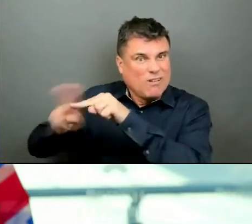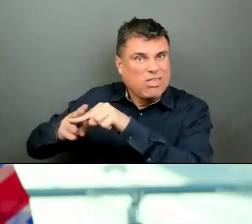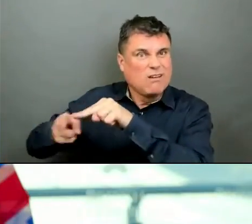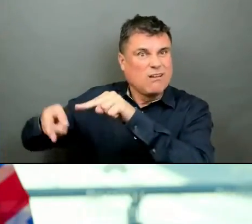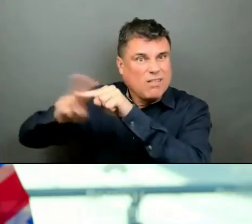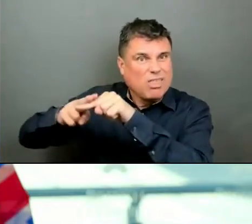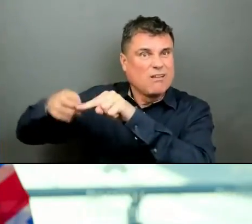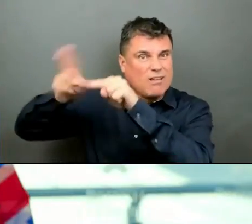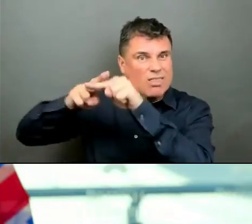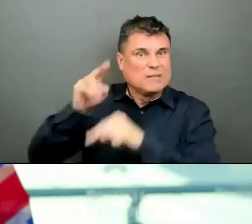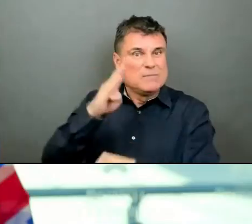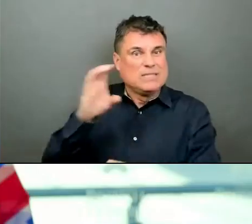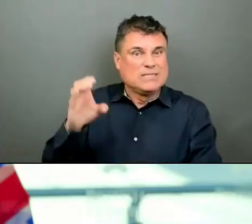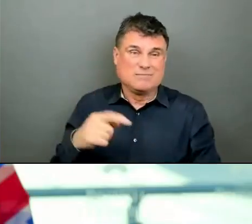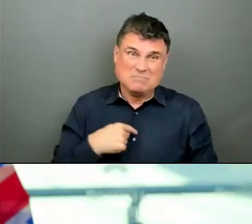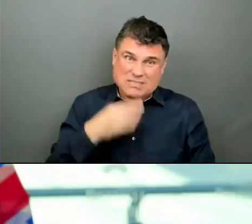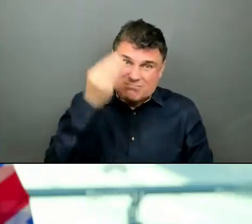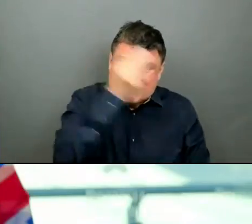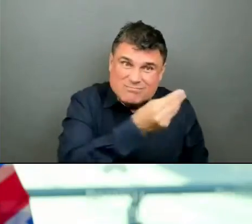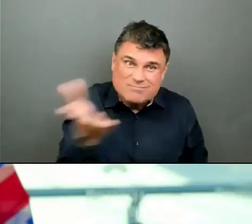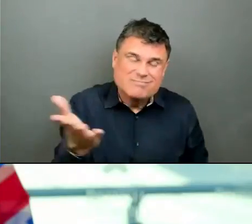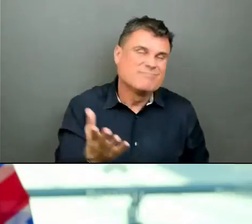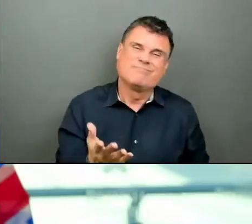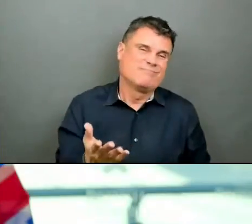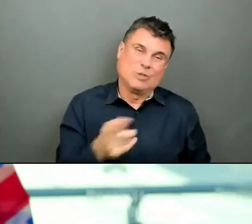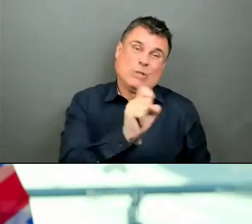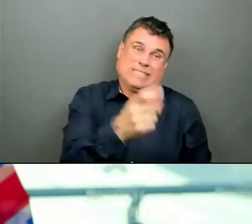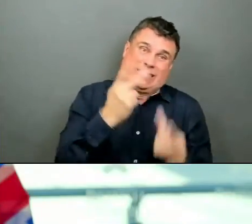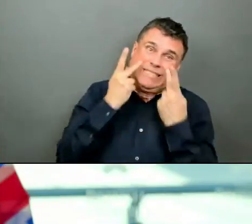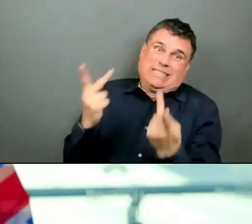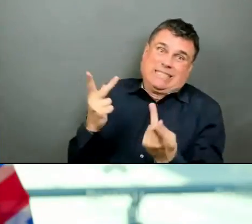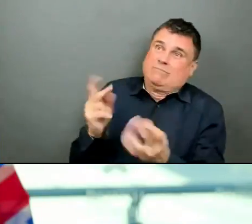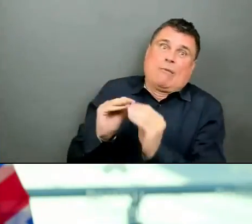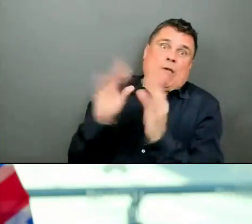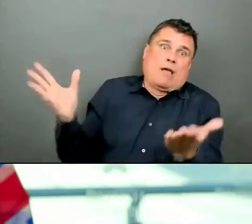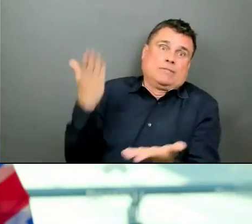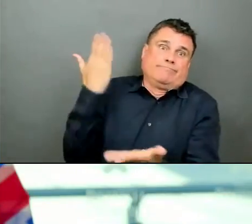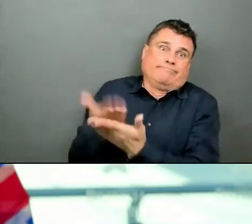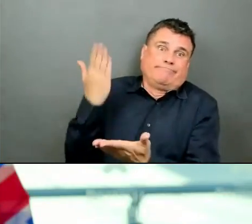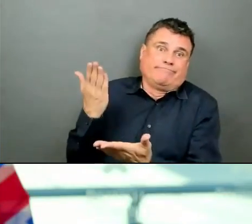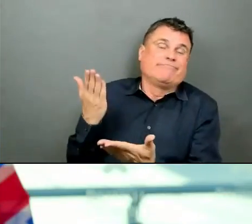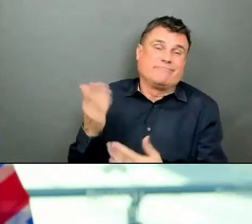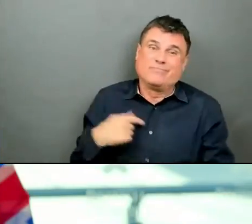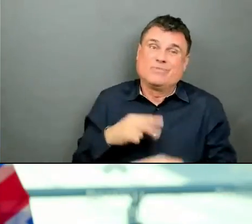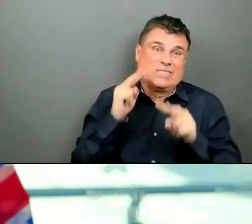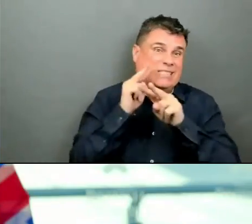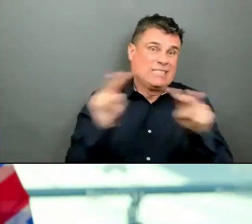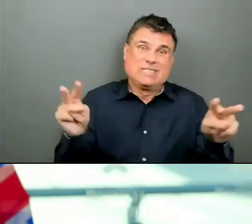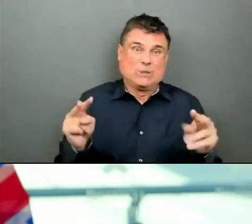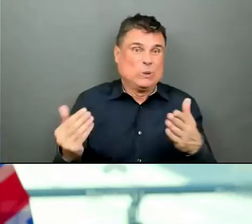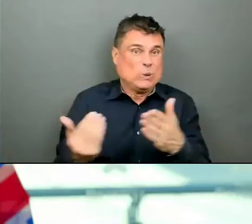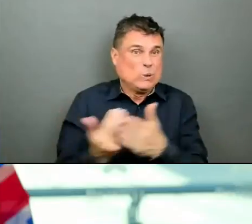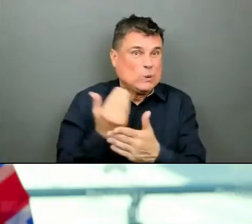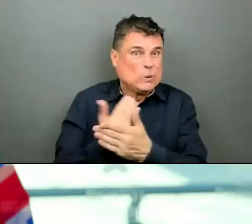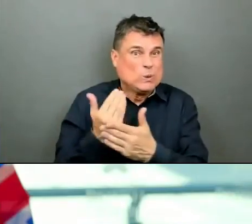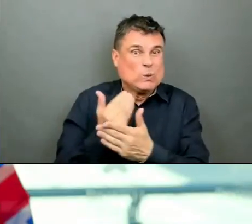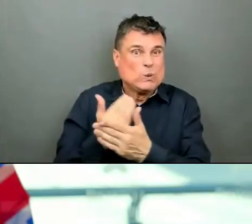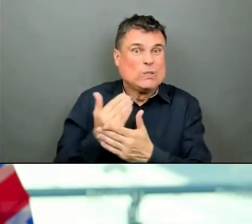that. We have also seen new cases in younger populations, particularly in the 20 to 39